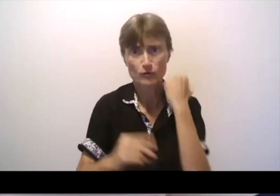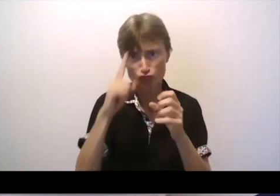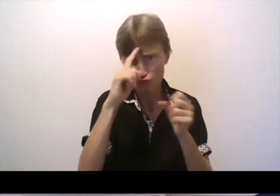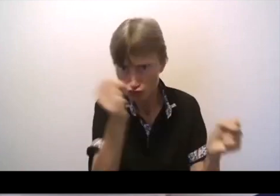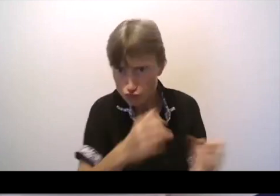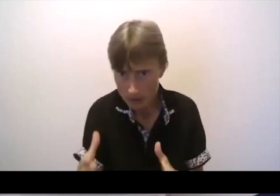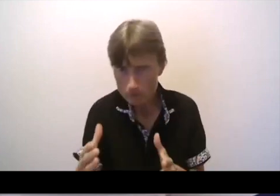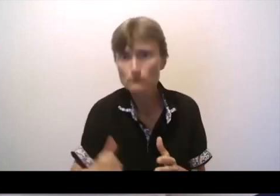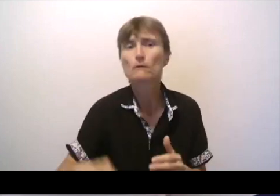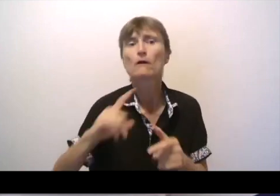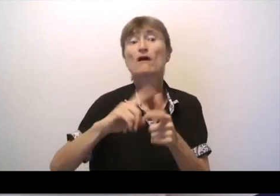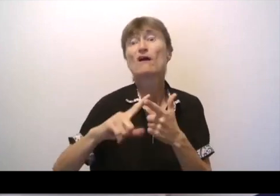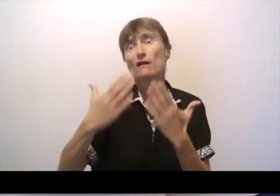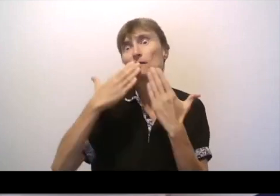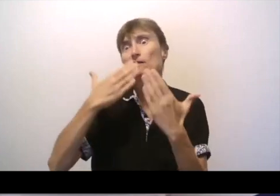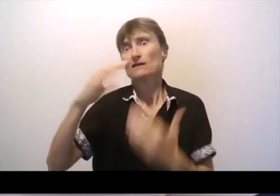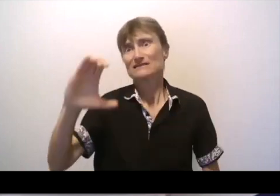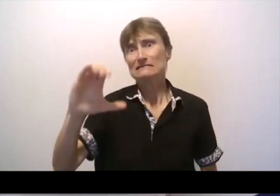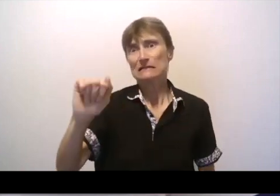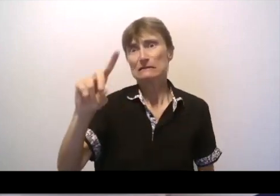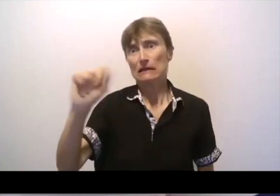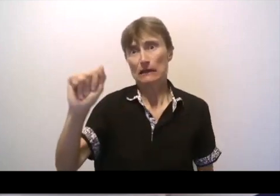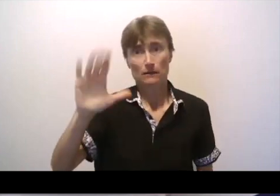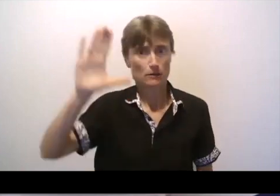thank you to calgary arts development for being our major sponsor